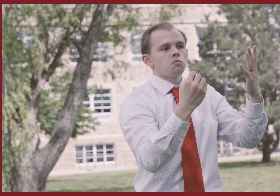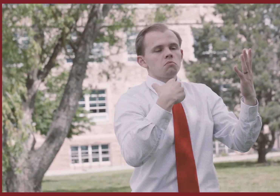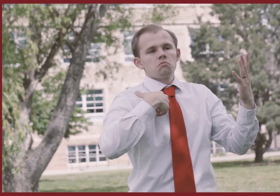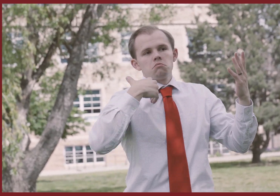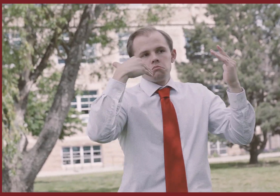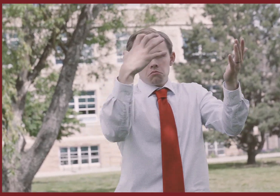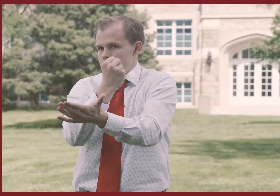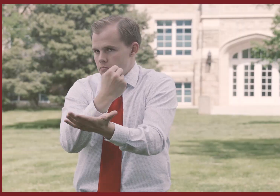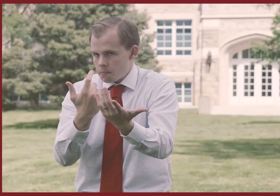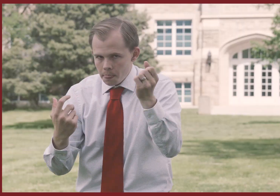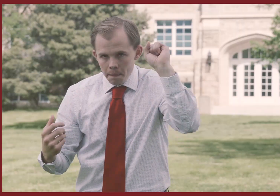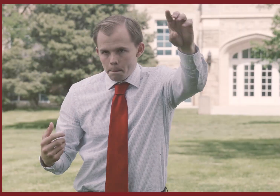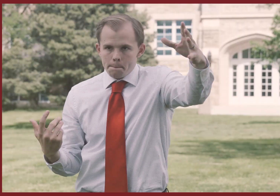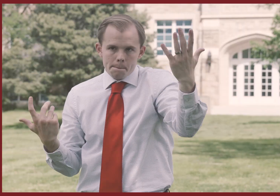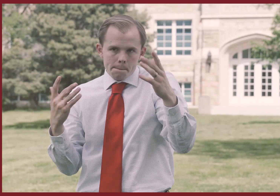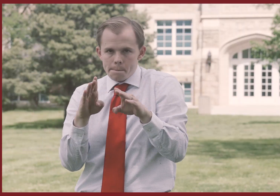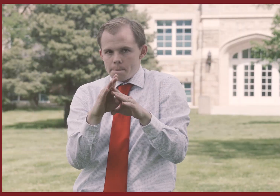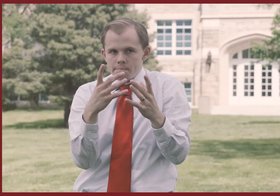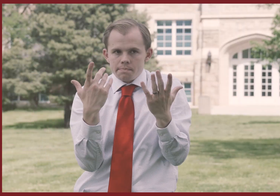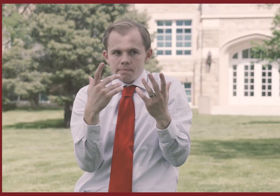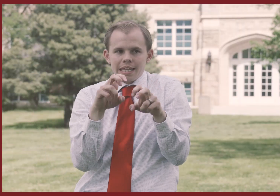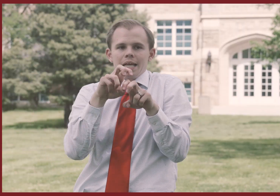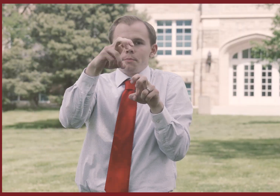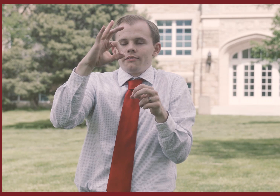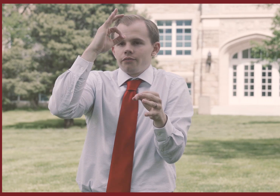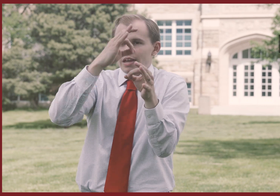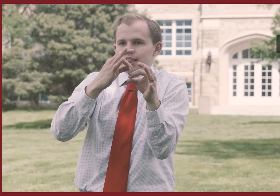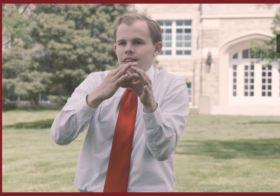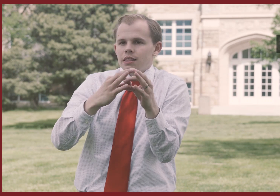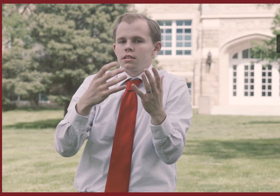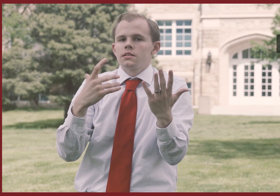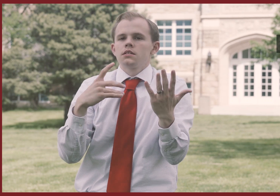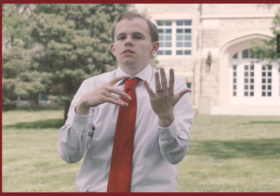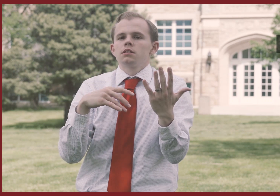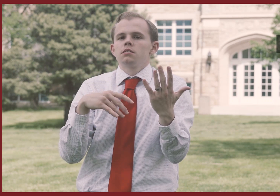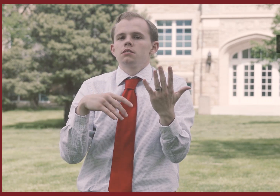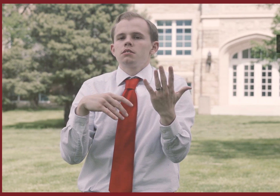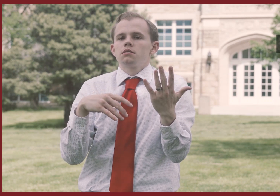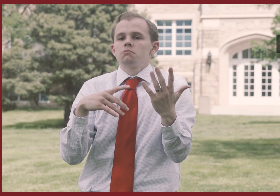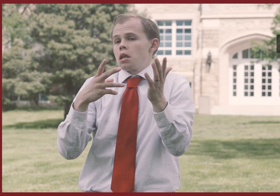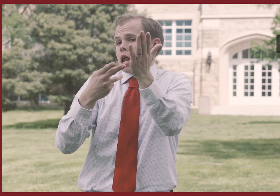Manager position opened up and so you know I took that opportunity and applied for it kind of a leap of faith;